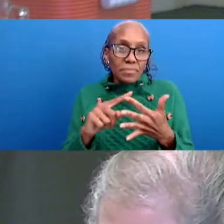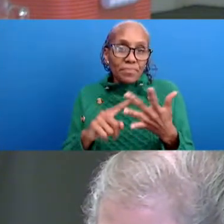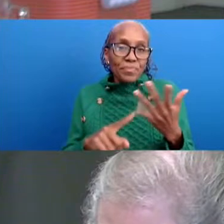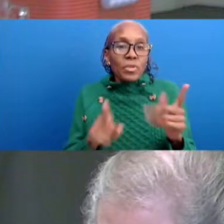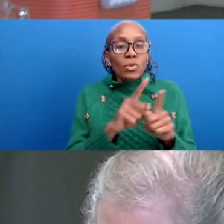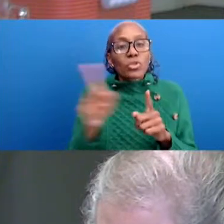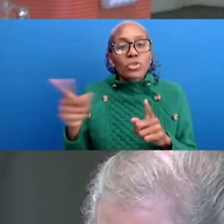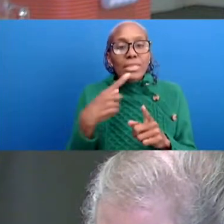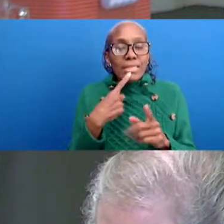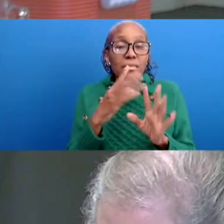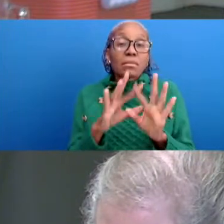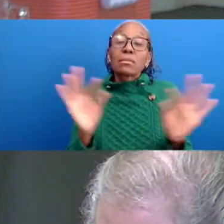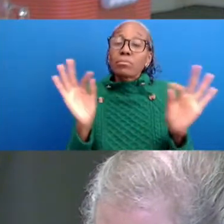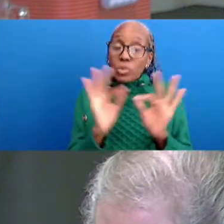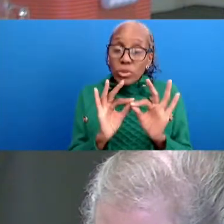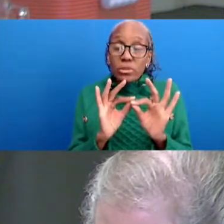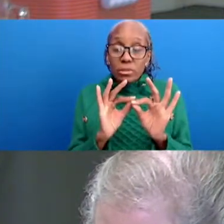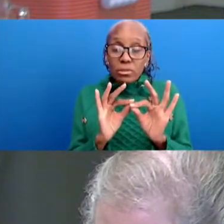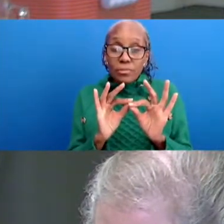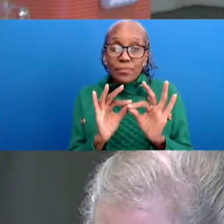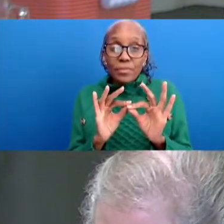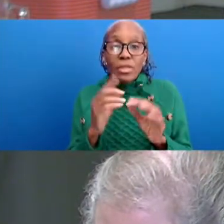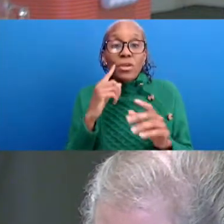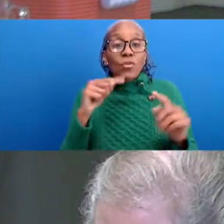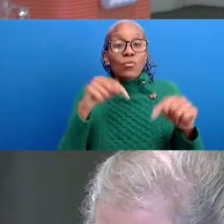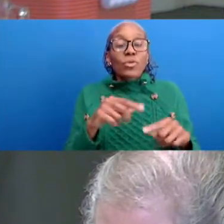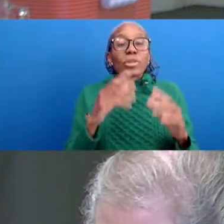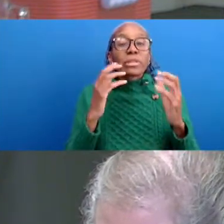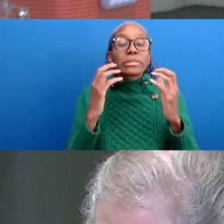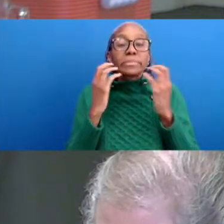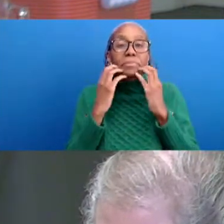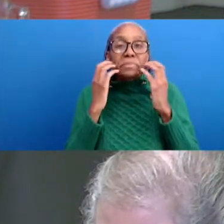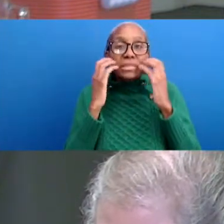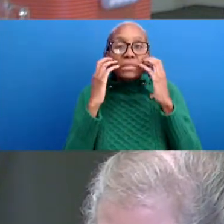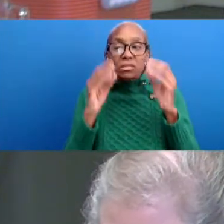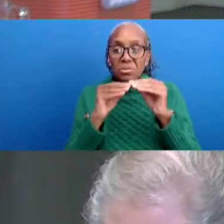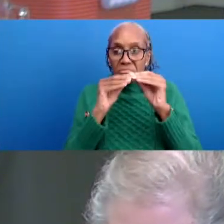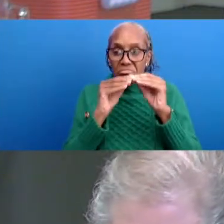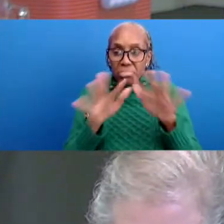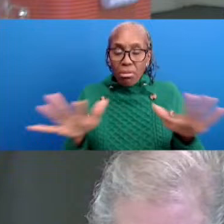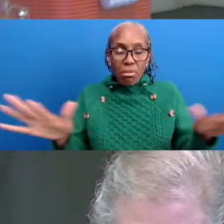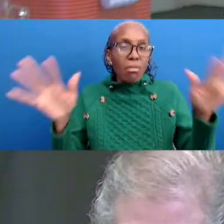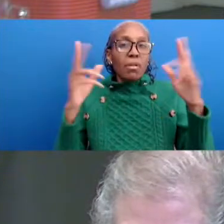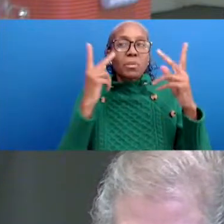GETTING ANNUAL CHECKUPS, ETC.